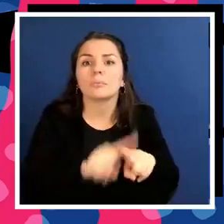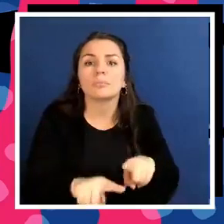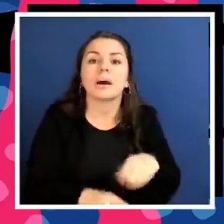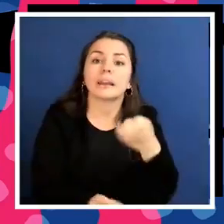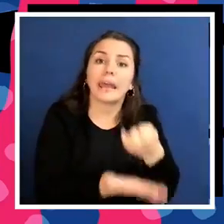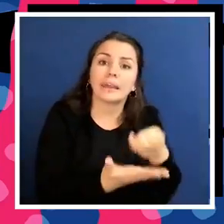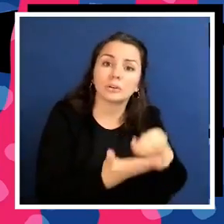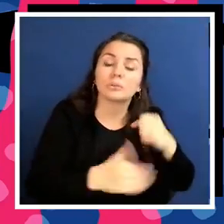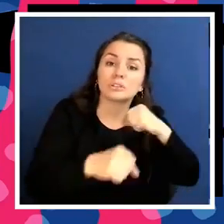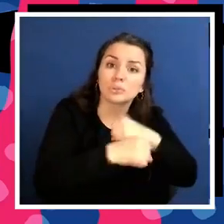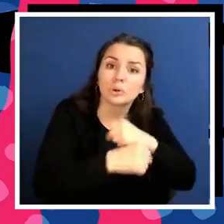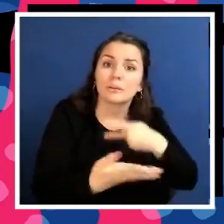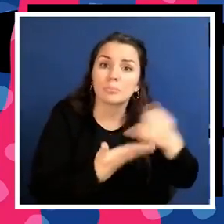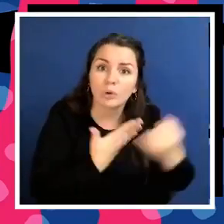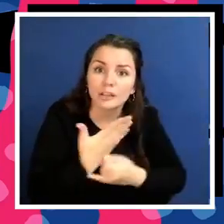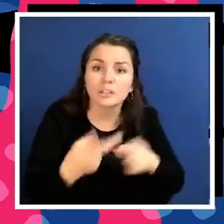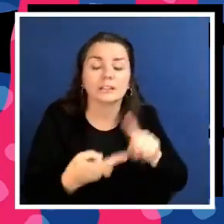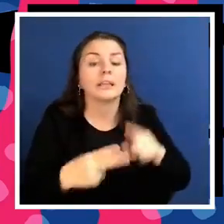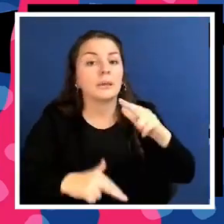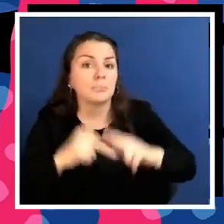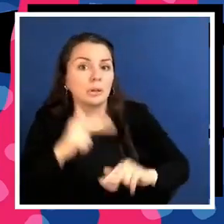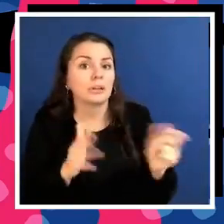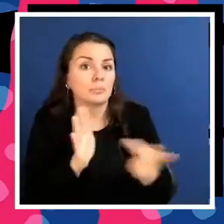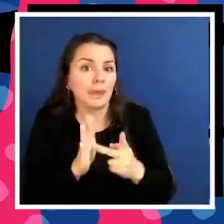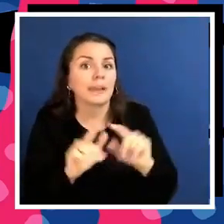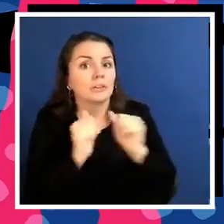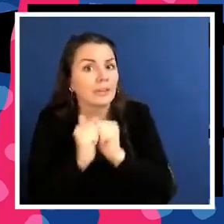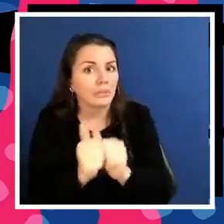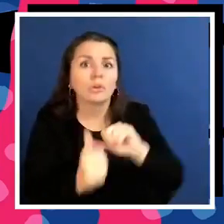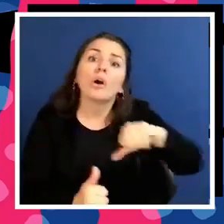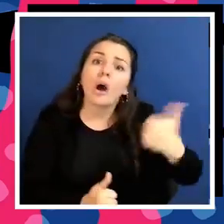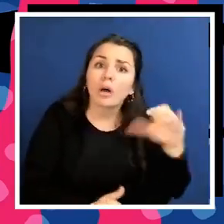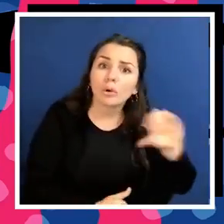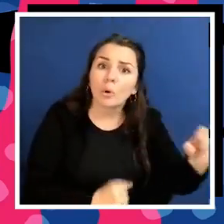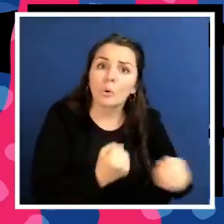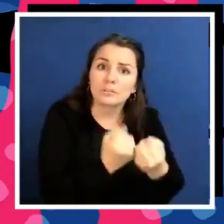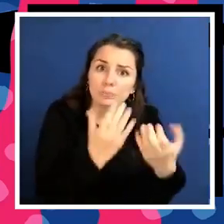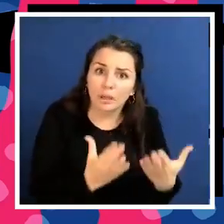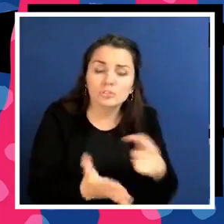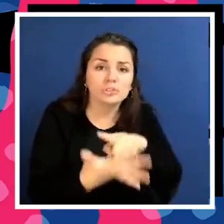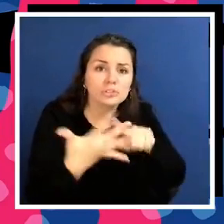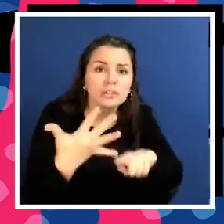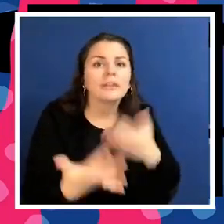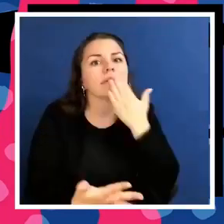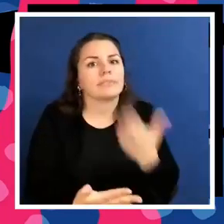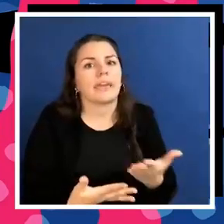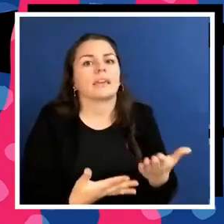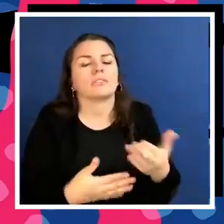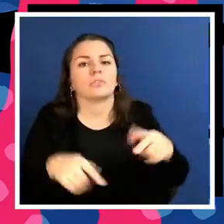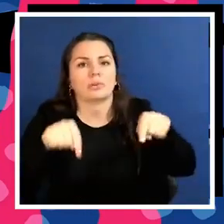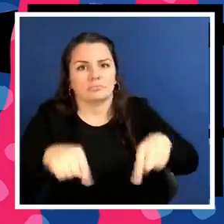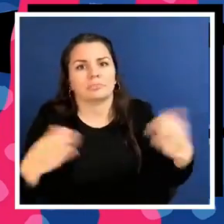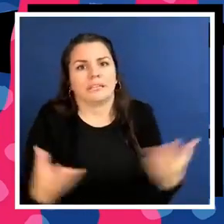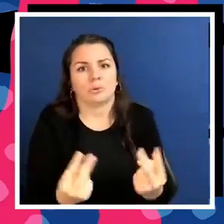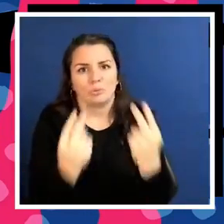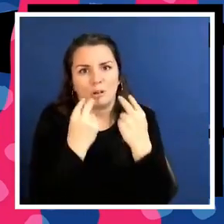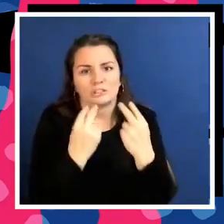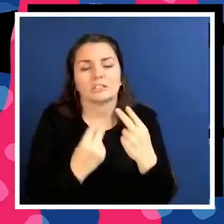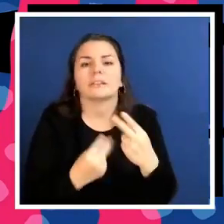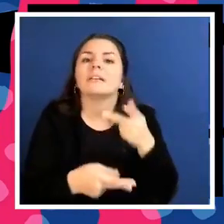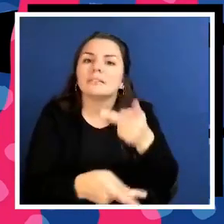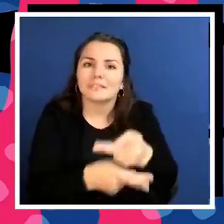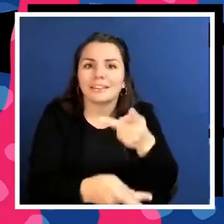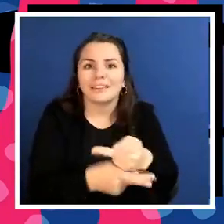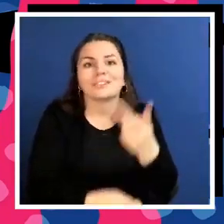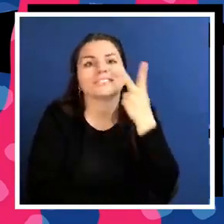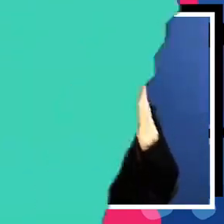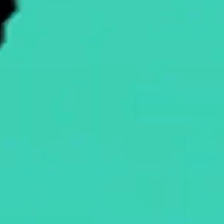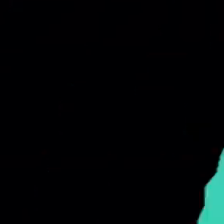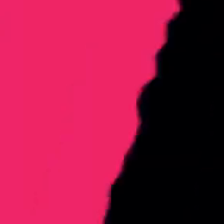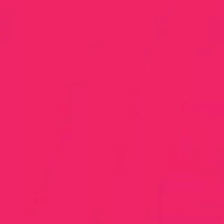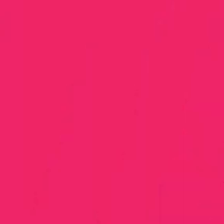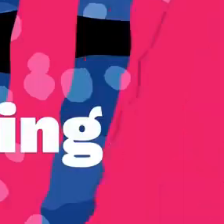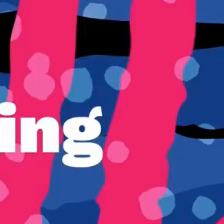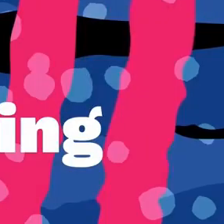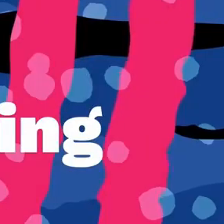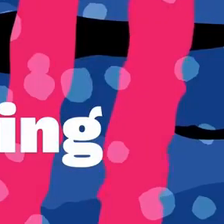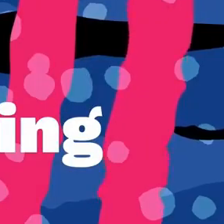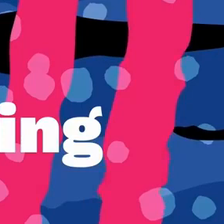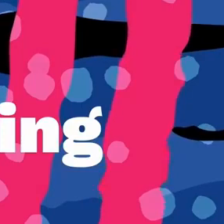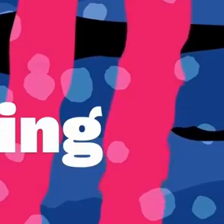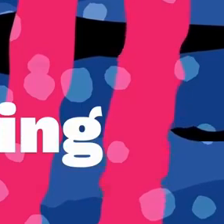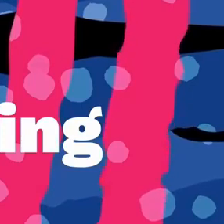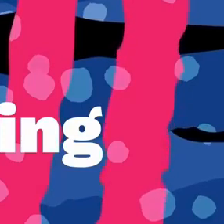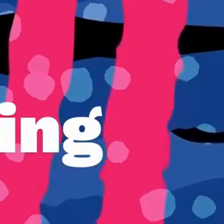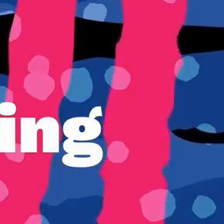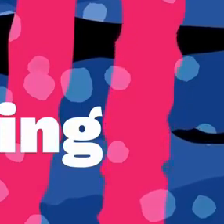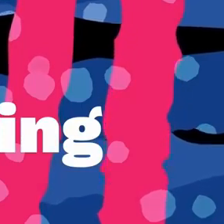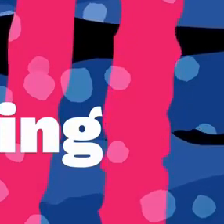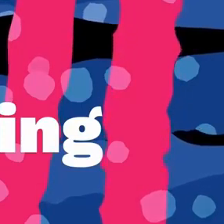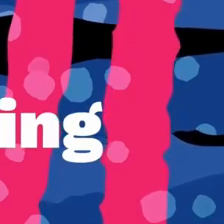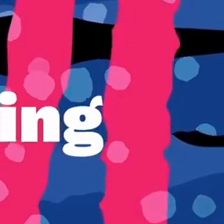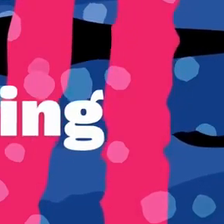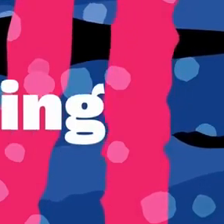EVERYBODY, FAMILY MATTERS, YOUR